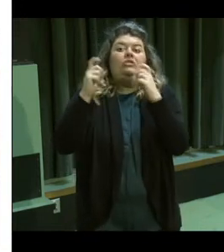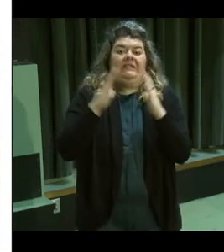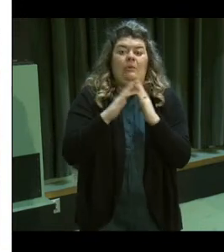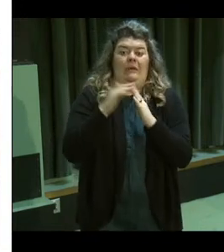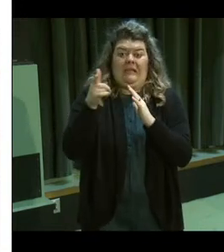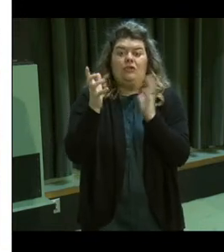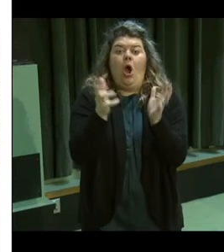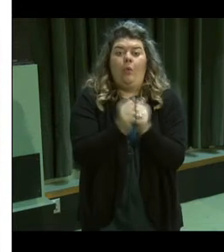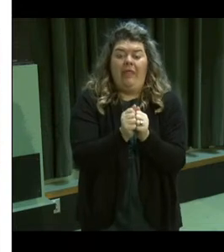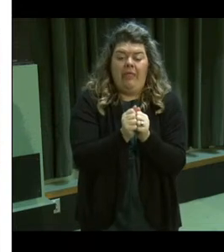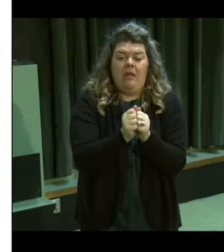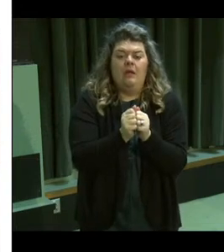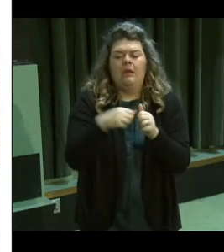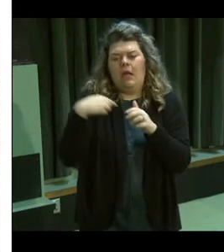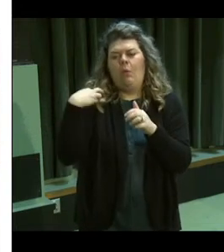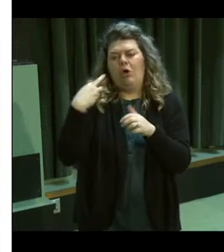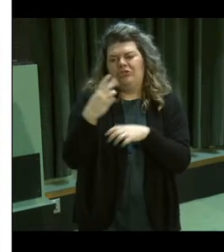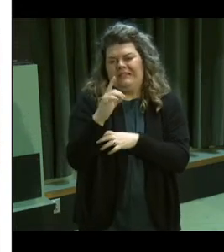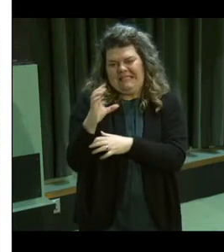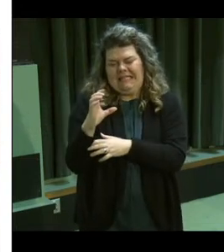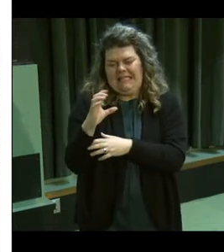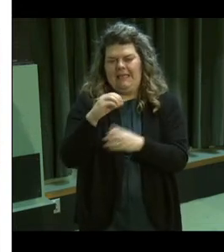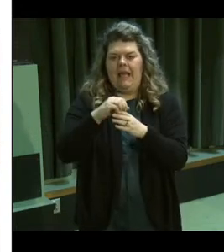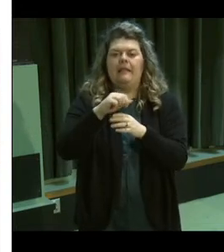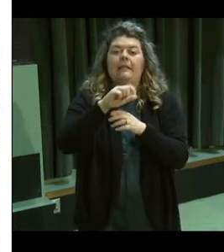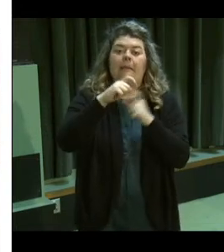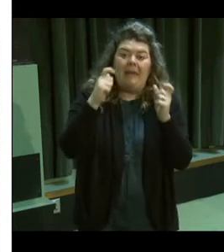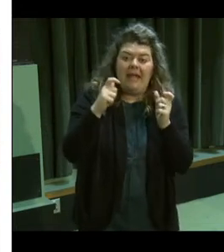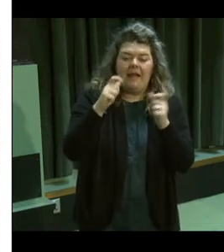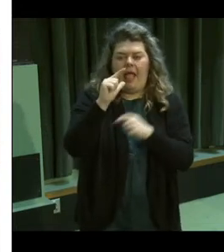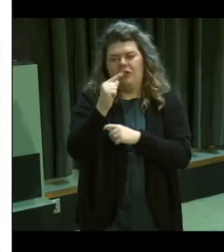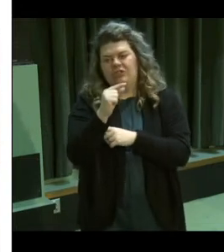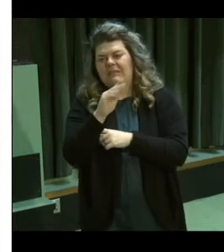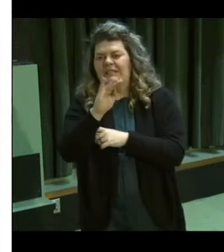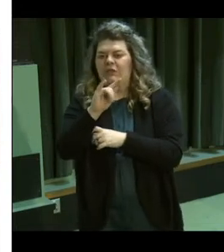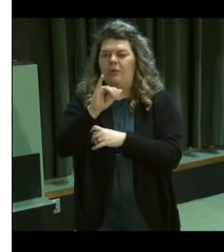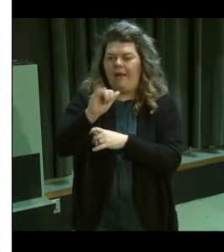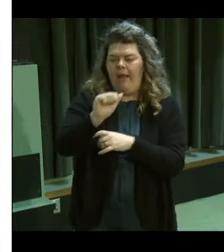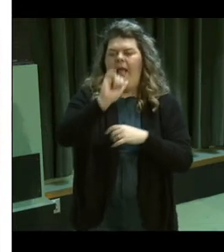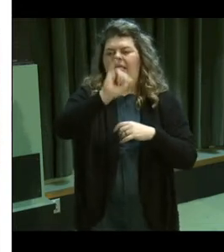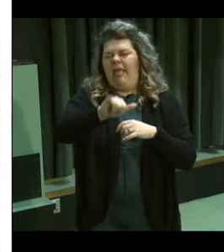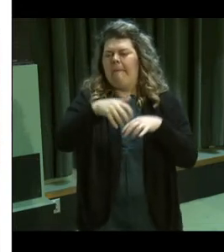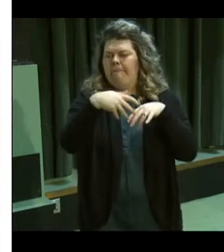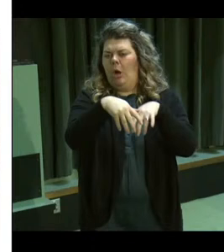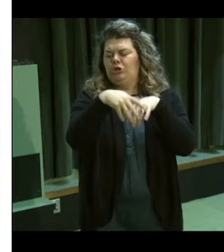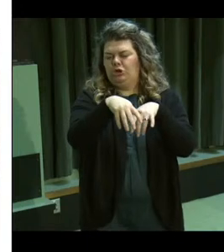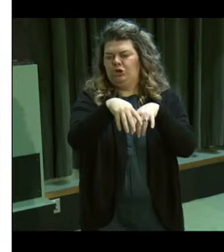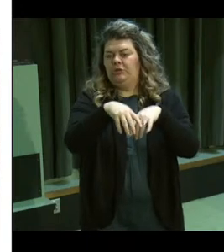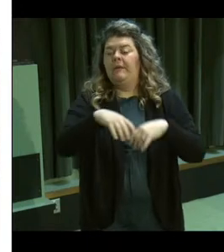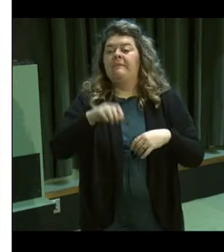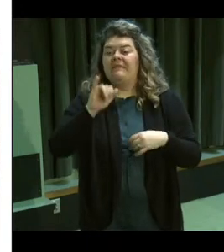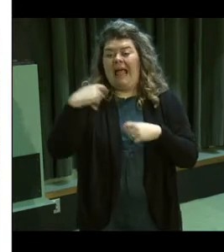the largest group that he ever spoke to was in Washington, DC